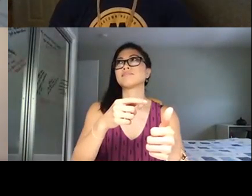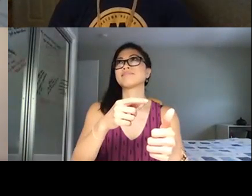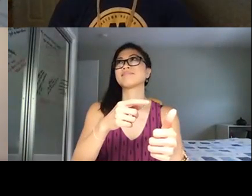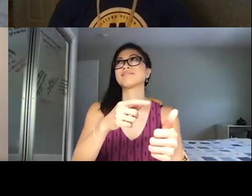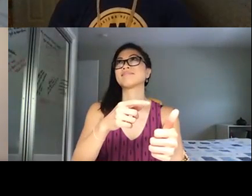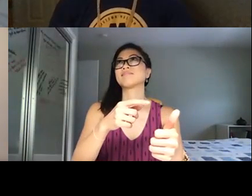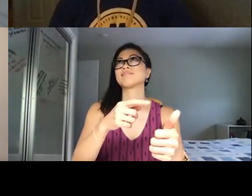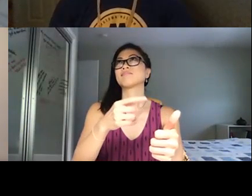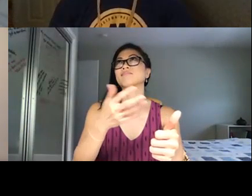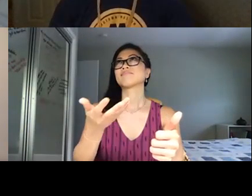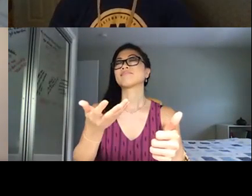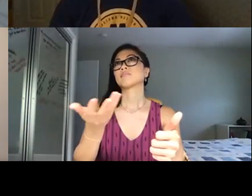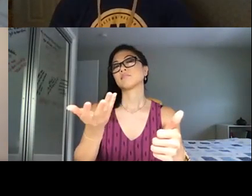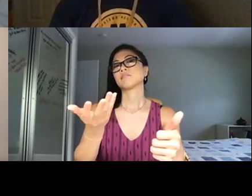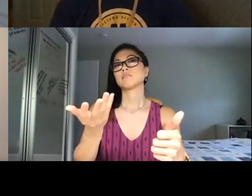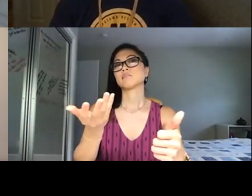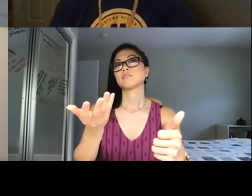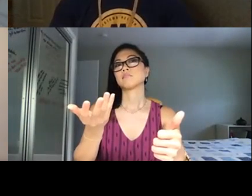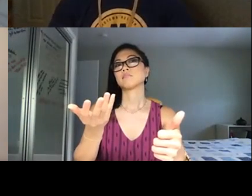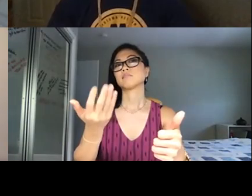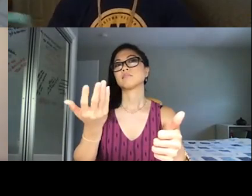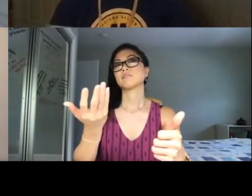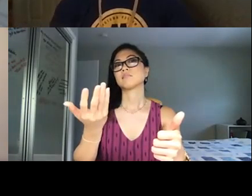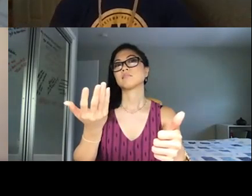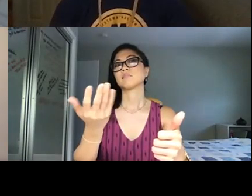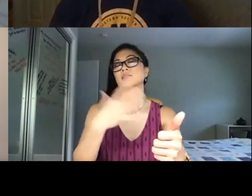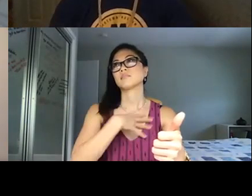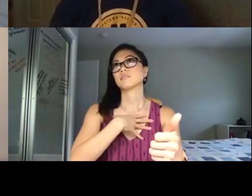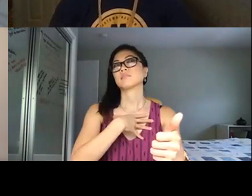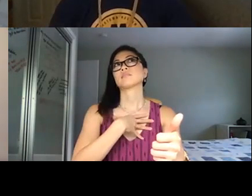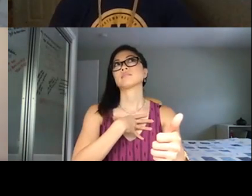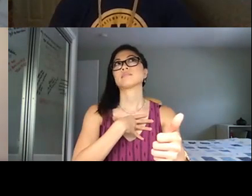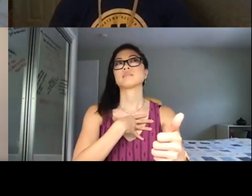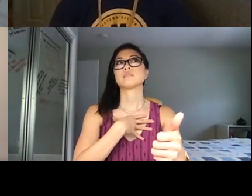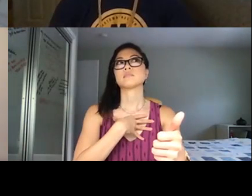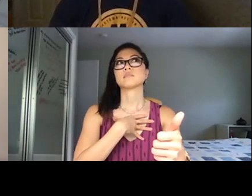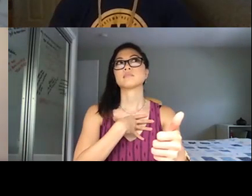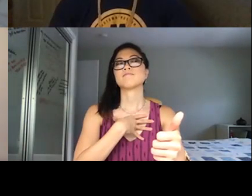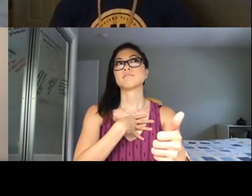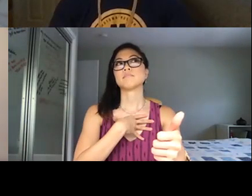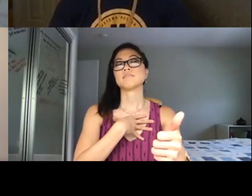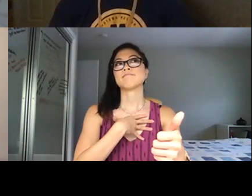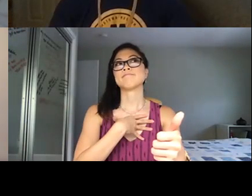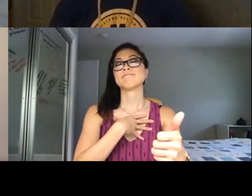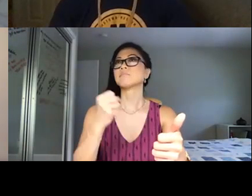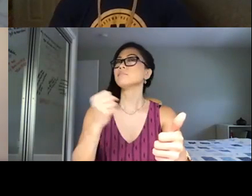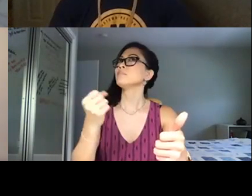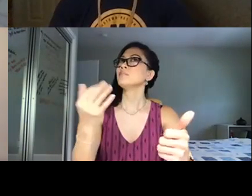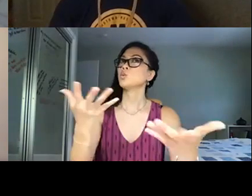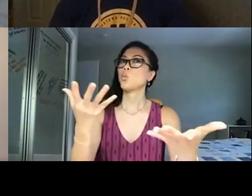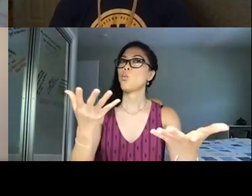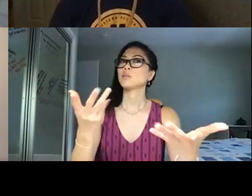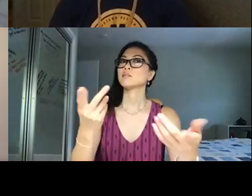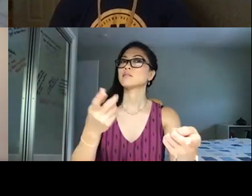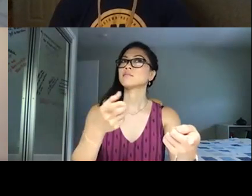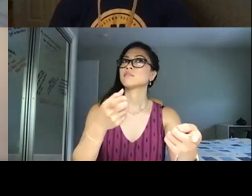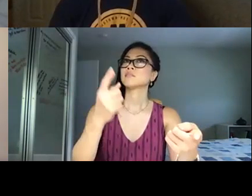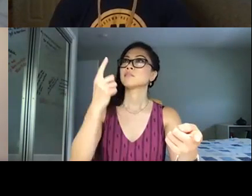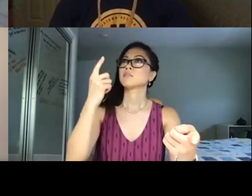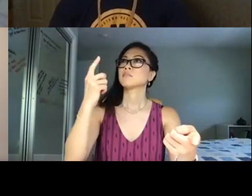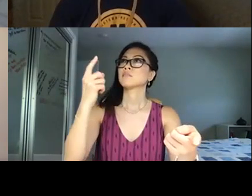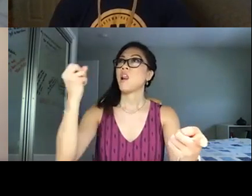What's been unavailable to people to for a lot of time